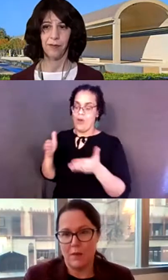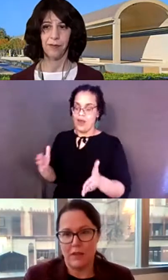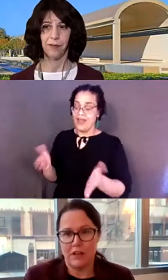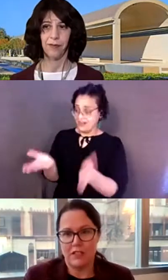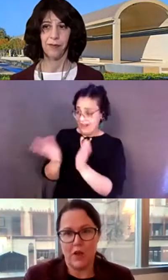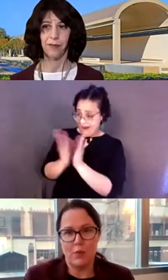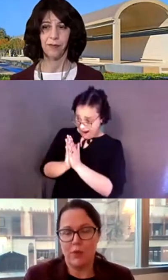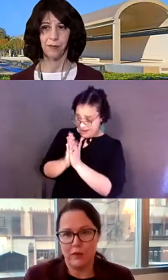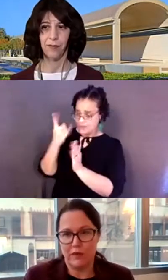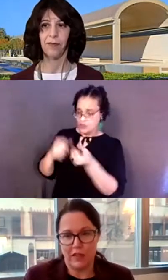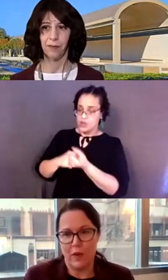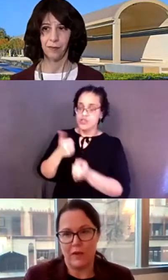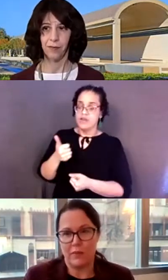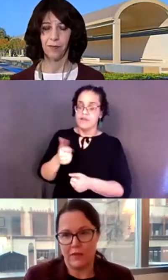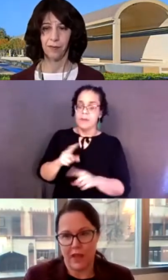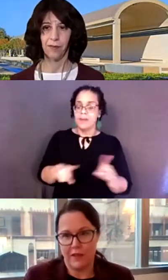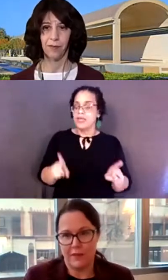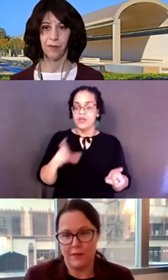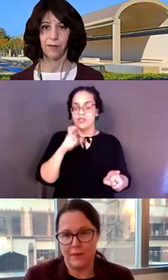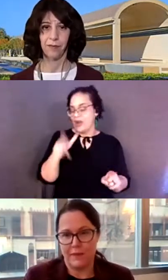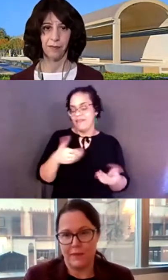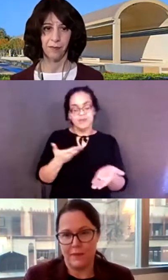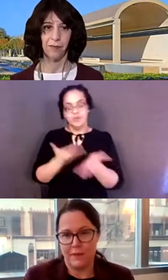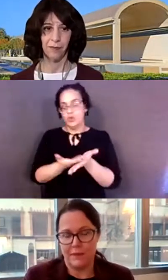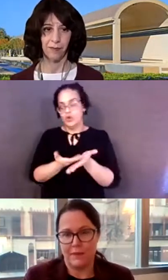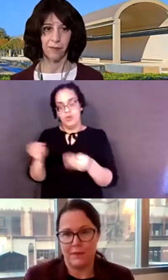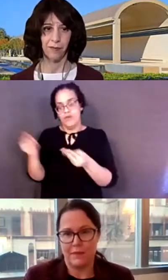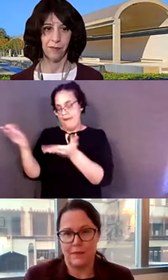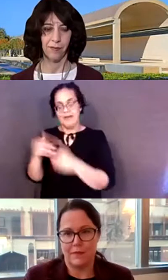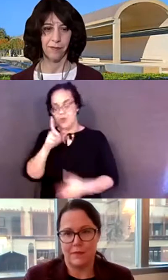there is no proof that you have to provide.